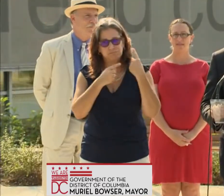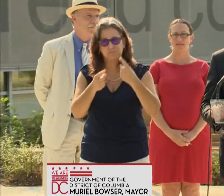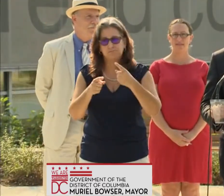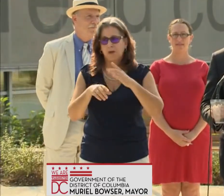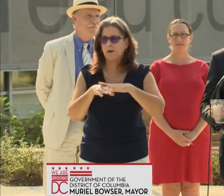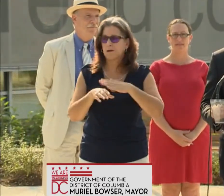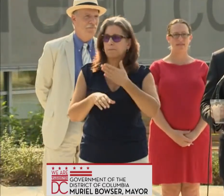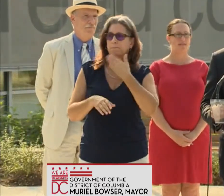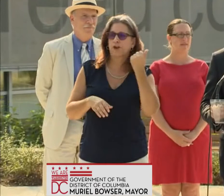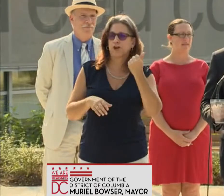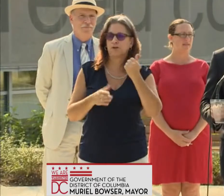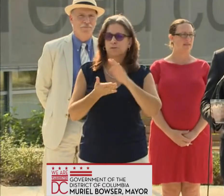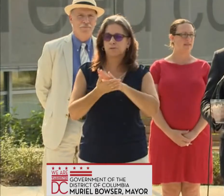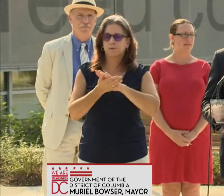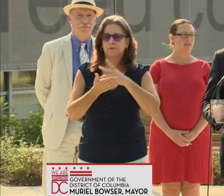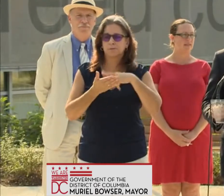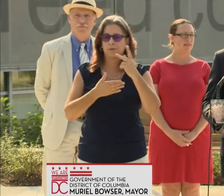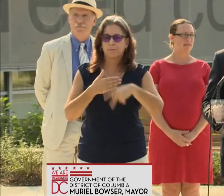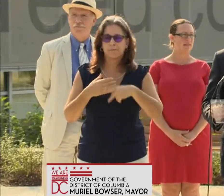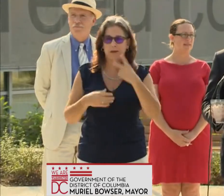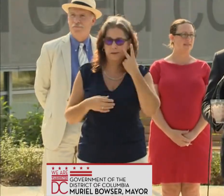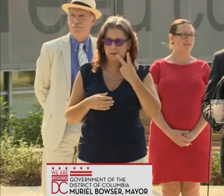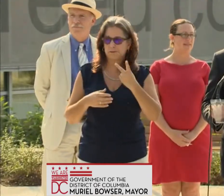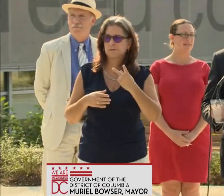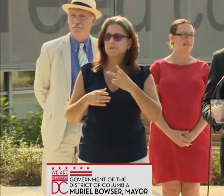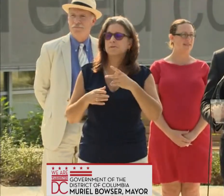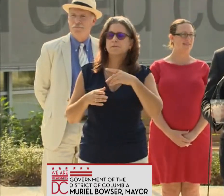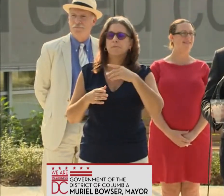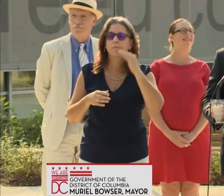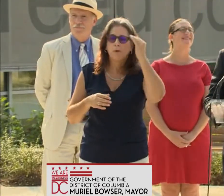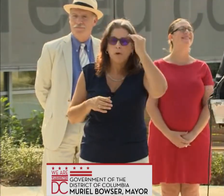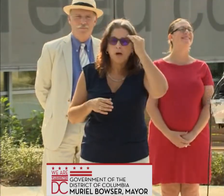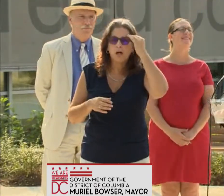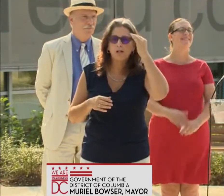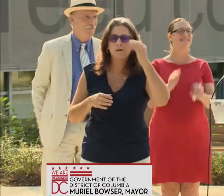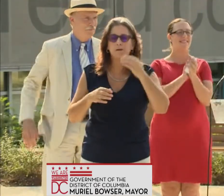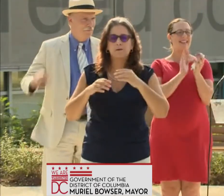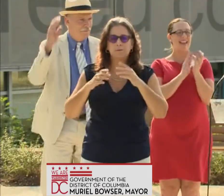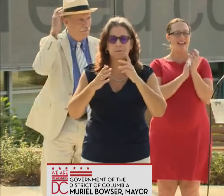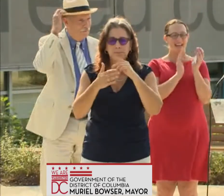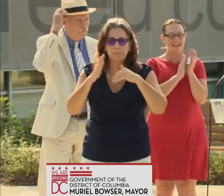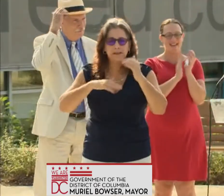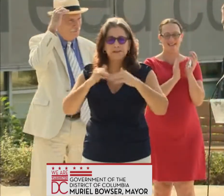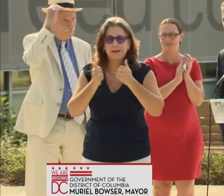school congratulations on this partnership and and have a great day